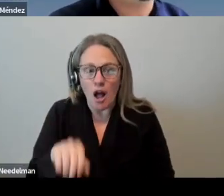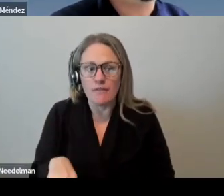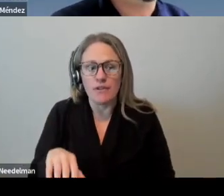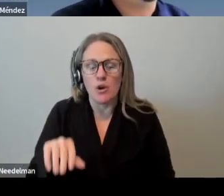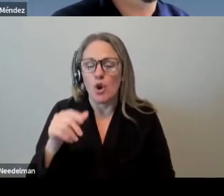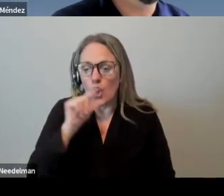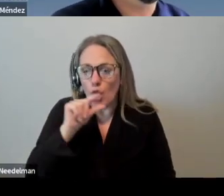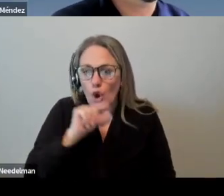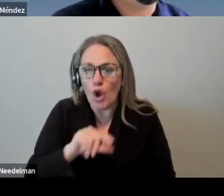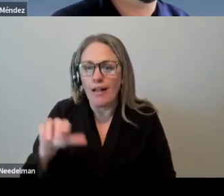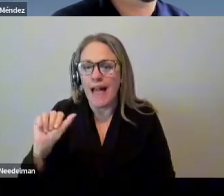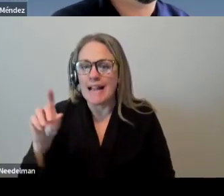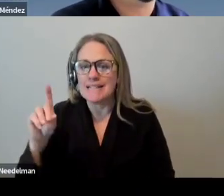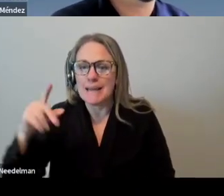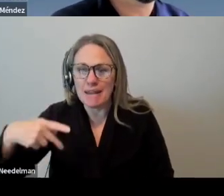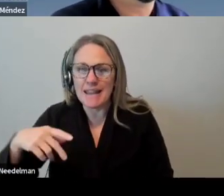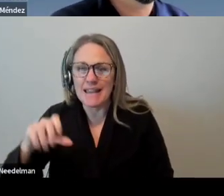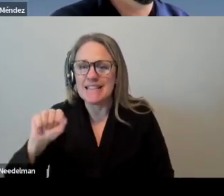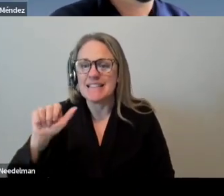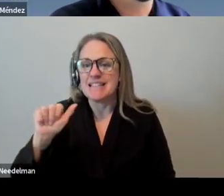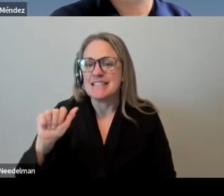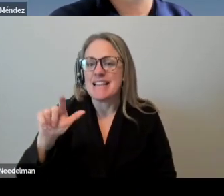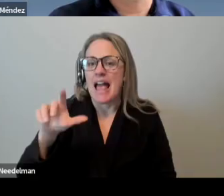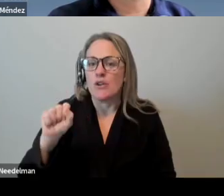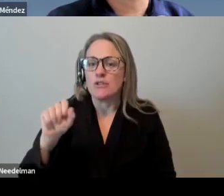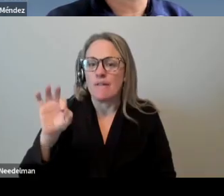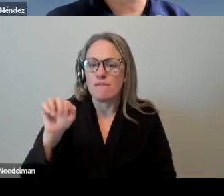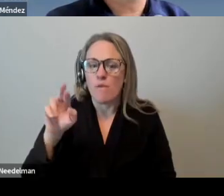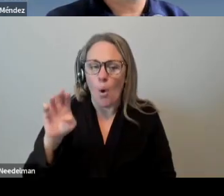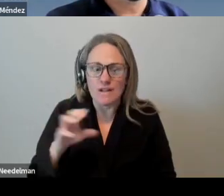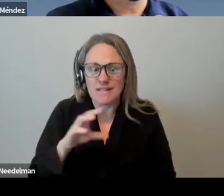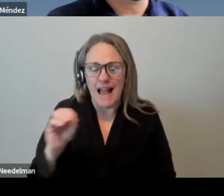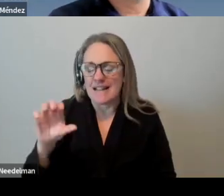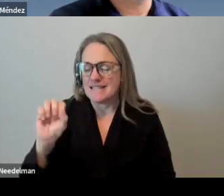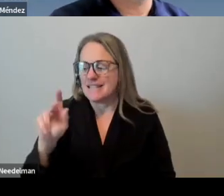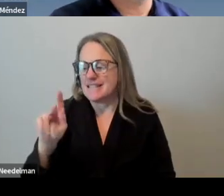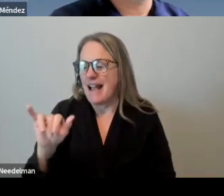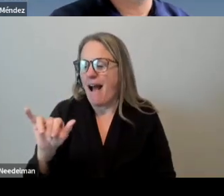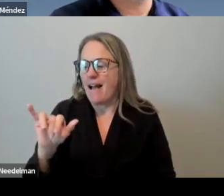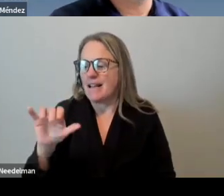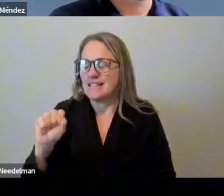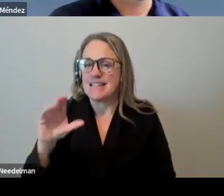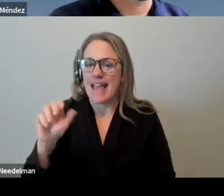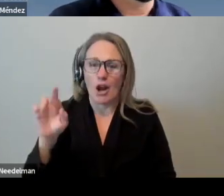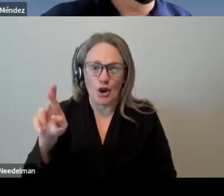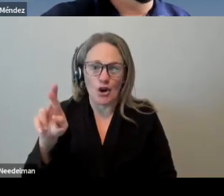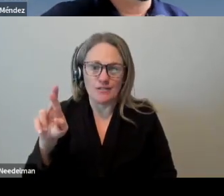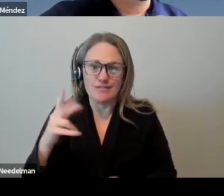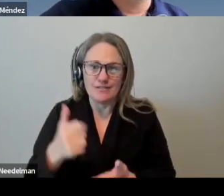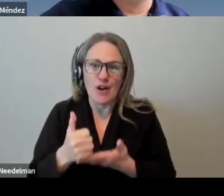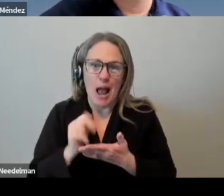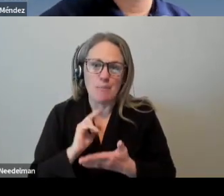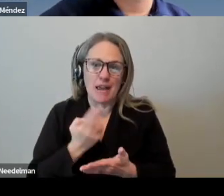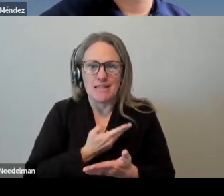ADP, meta and Skyscanner for making this event possible and keeping it free for everyone.